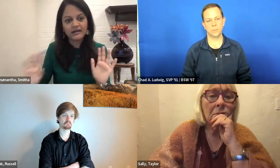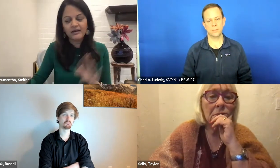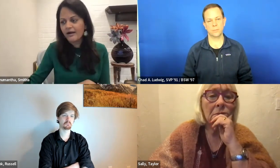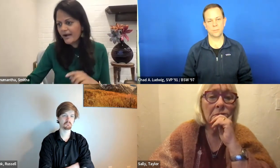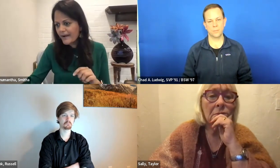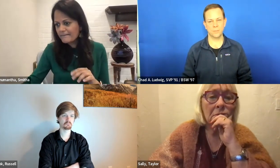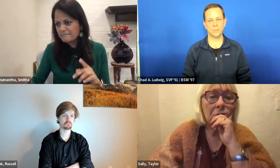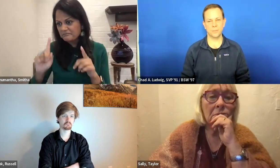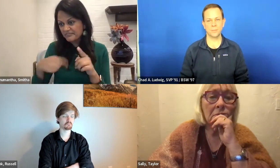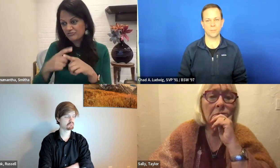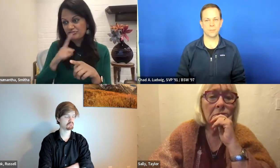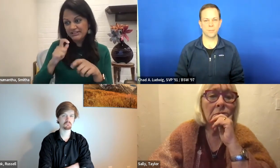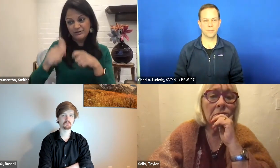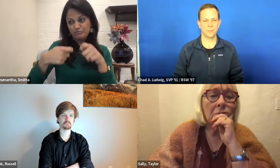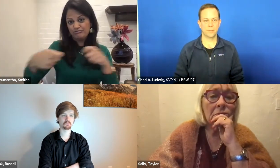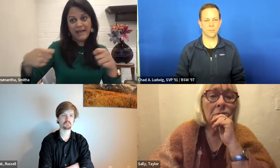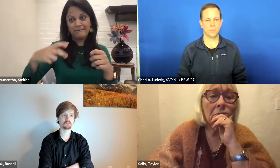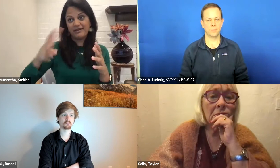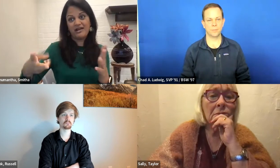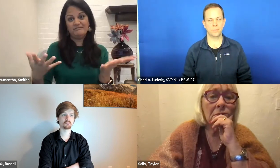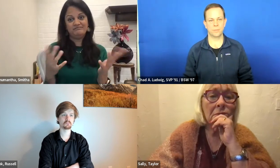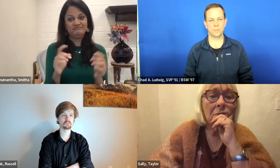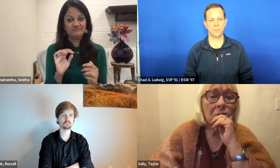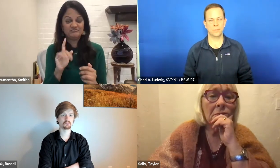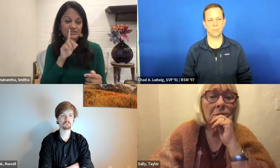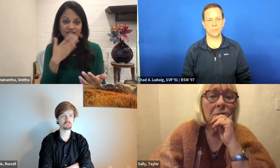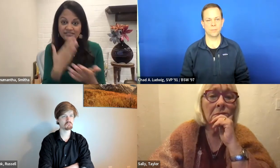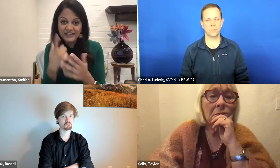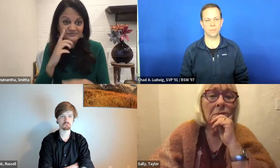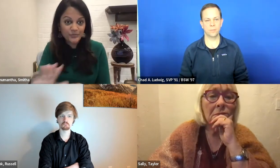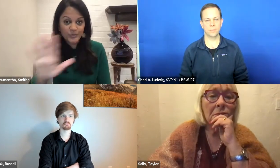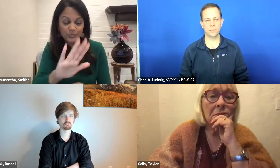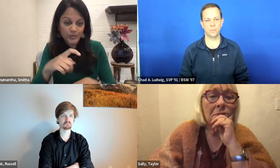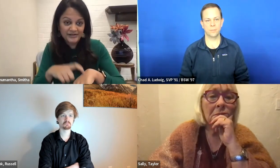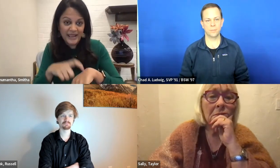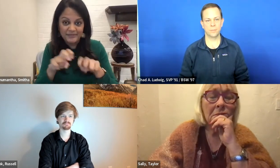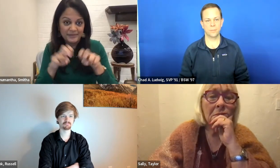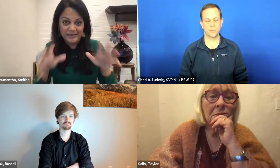to make that accessible for everybody, so I think that wraps up our panel discussion.